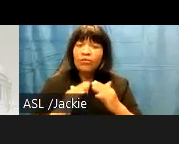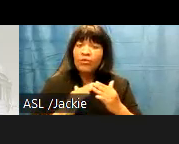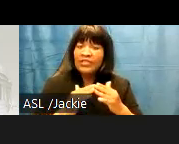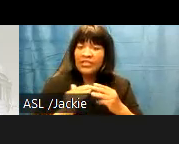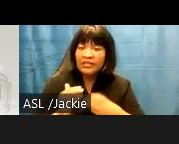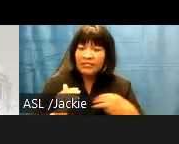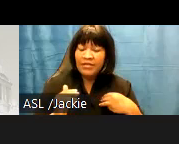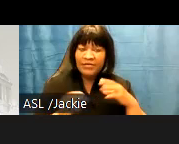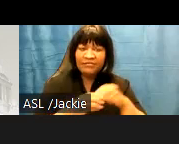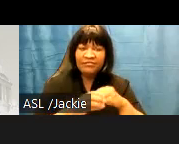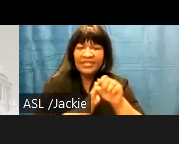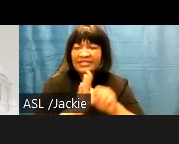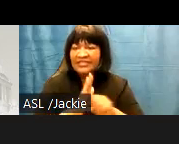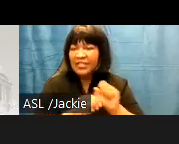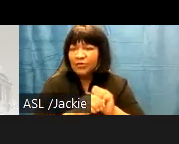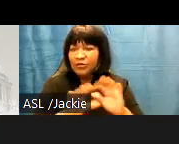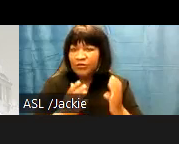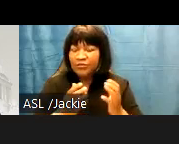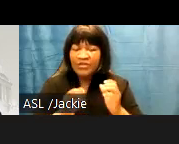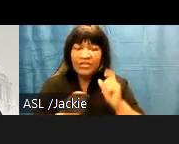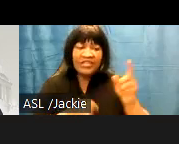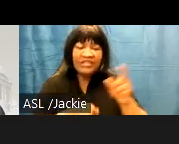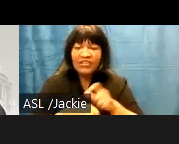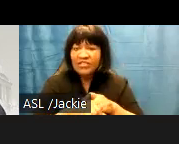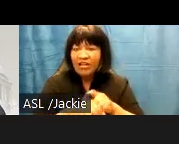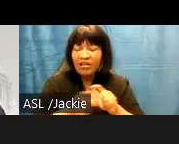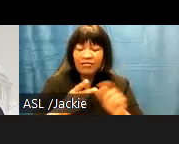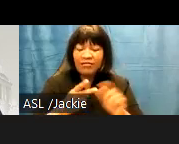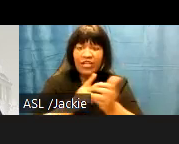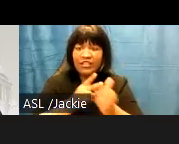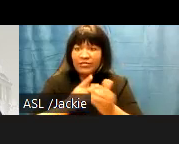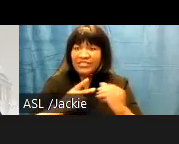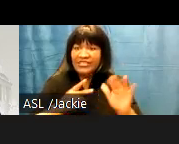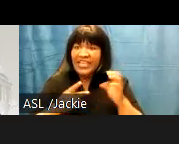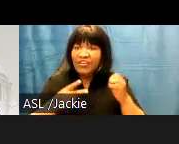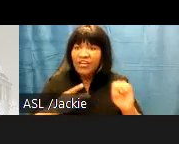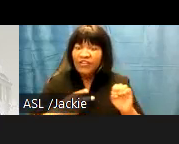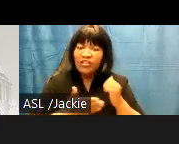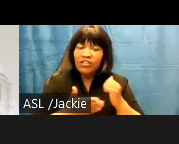in a state work group and gives their time, expertise and effort to help us do better work.